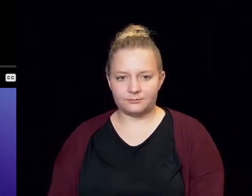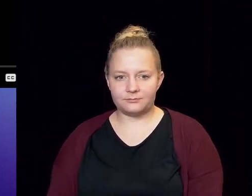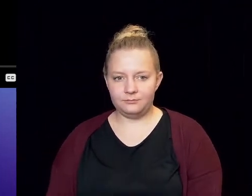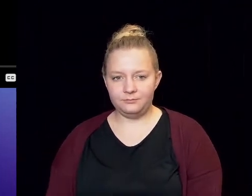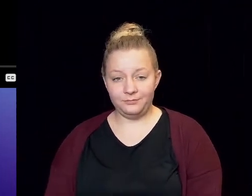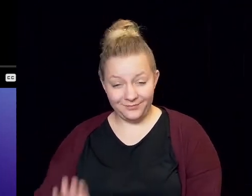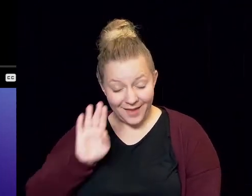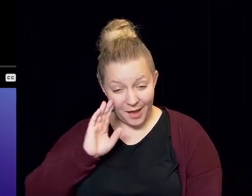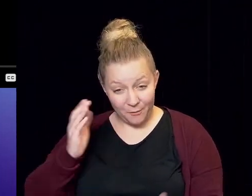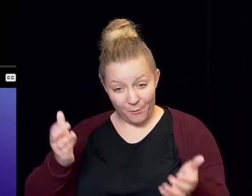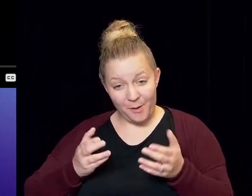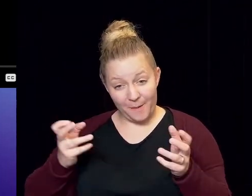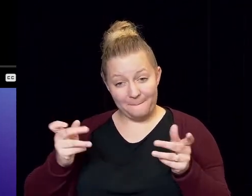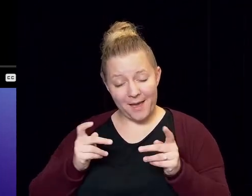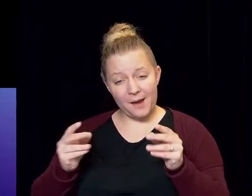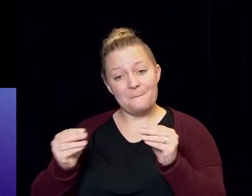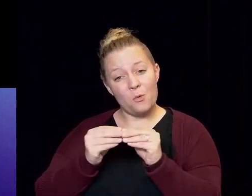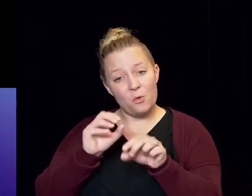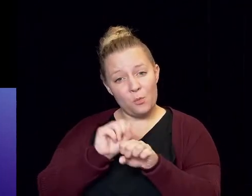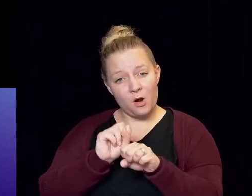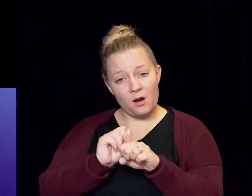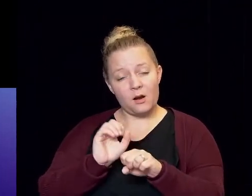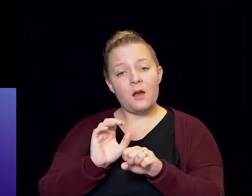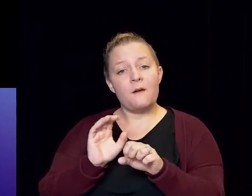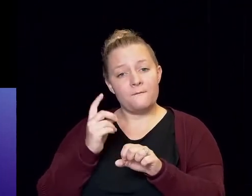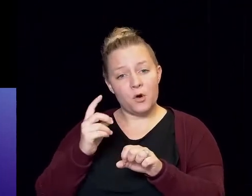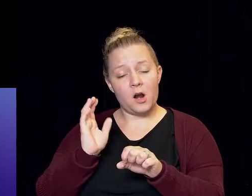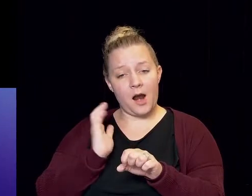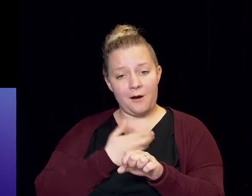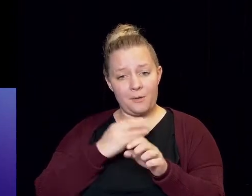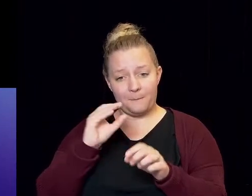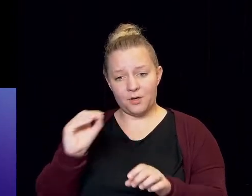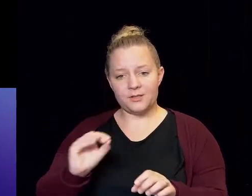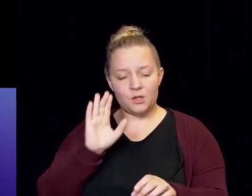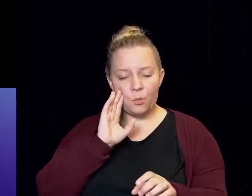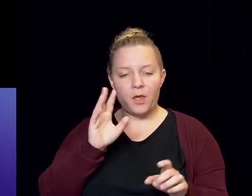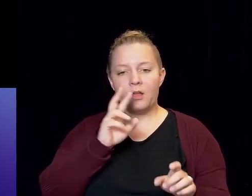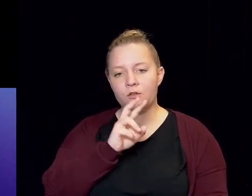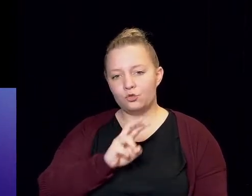Hi! Welcome back for more work on our percents! We are going to transition from doing mental math